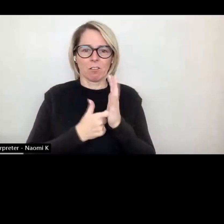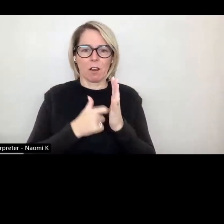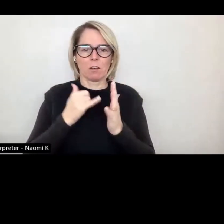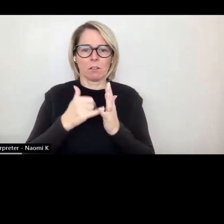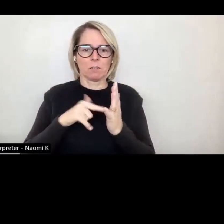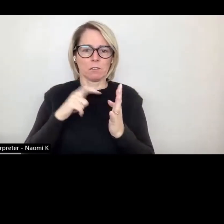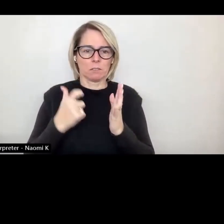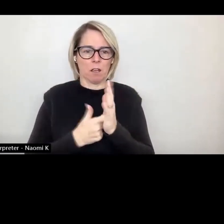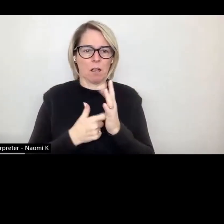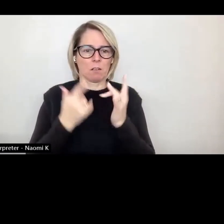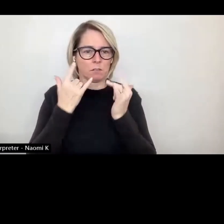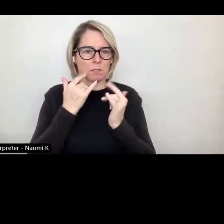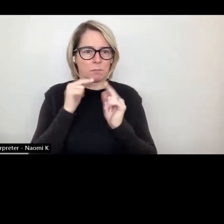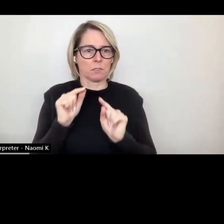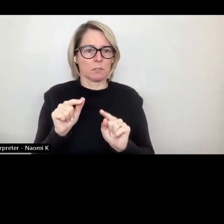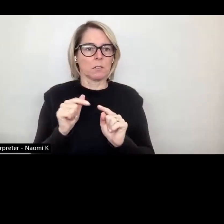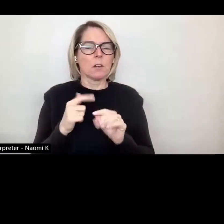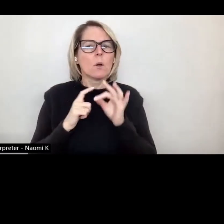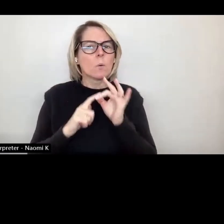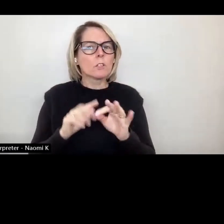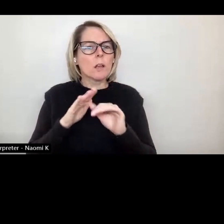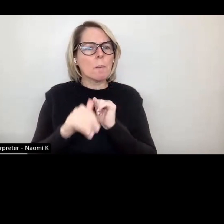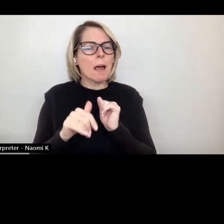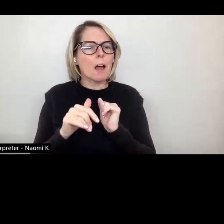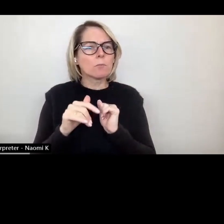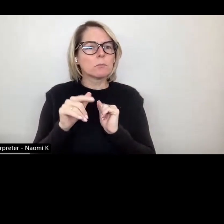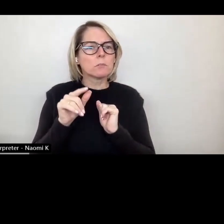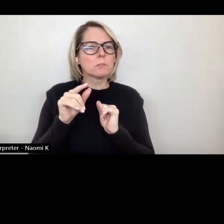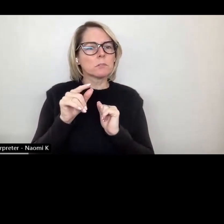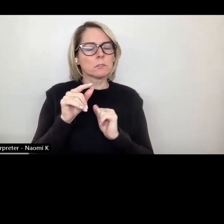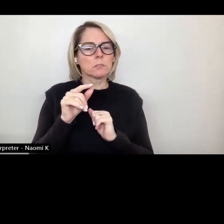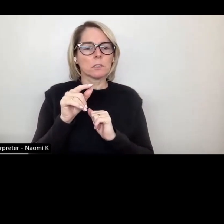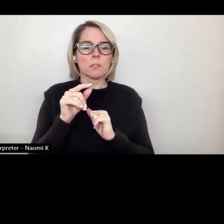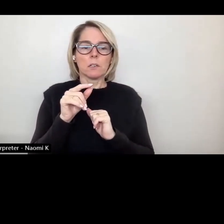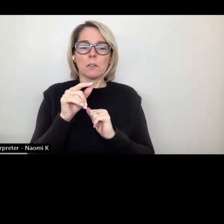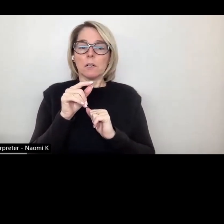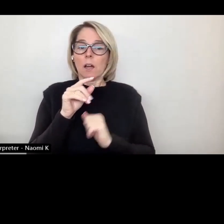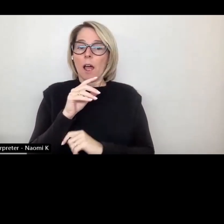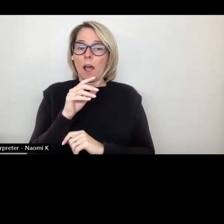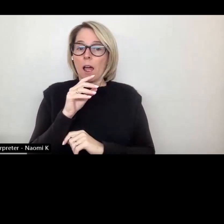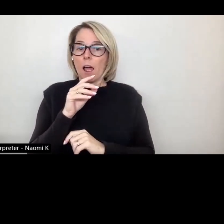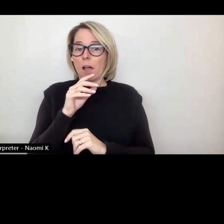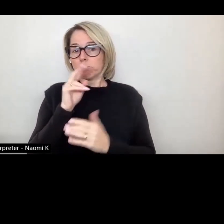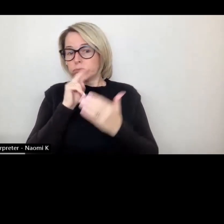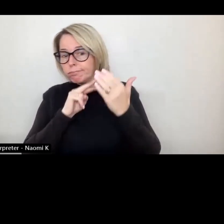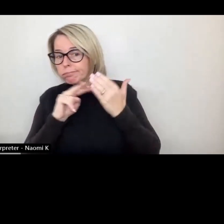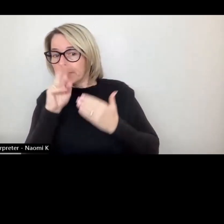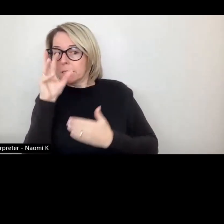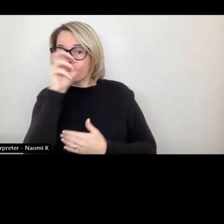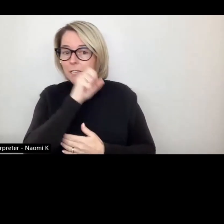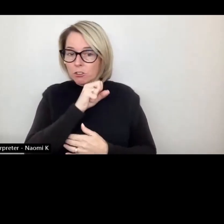The question about expectations on the Outcome Framework measures in respondents' business models.